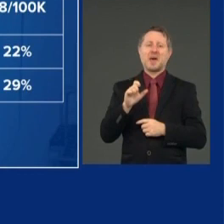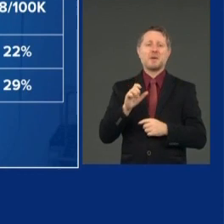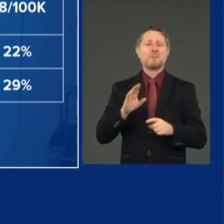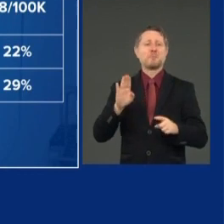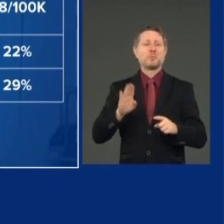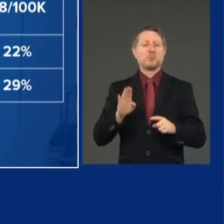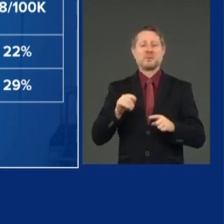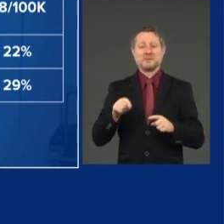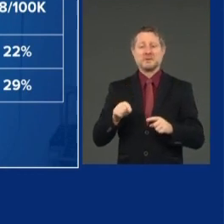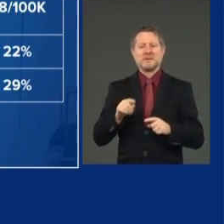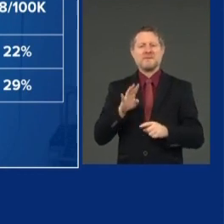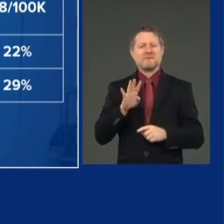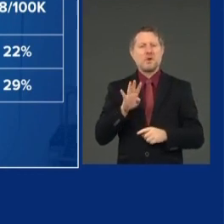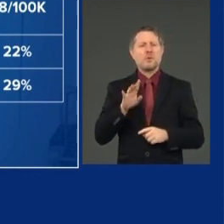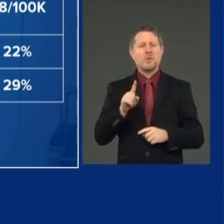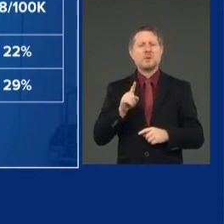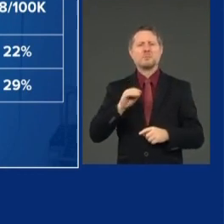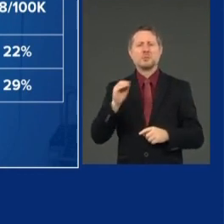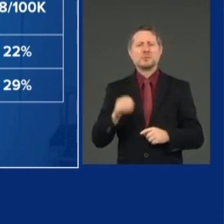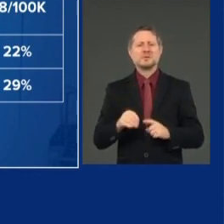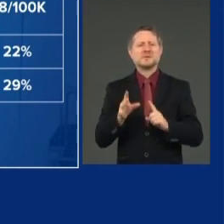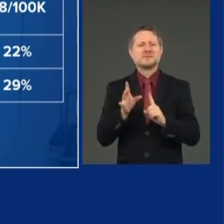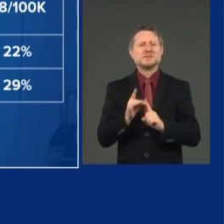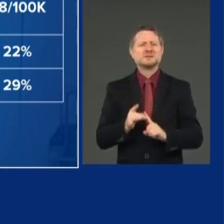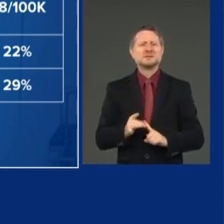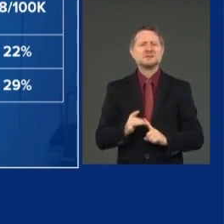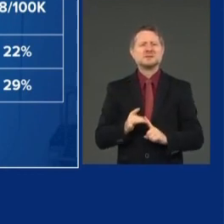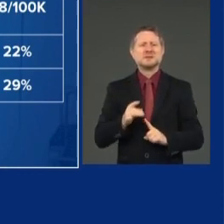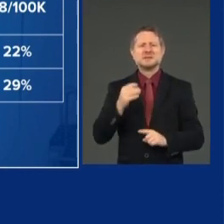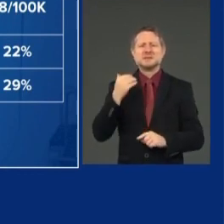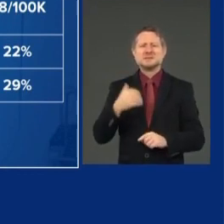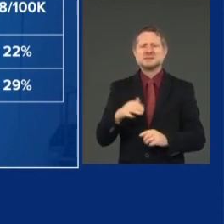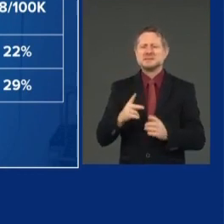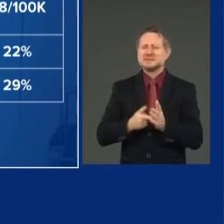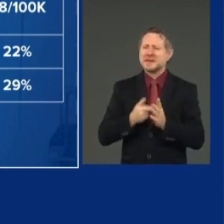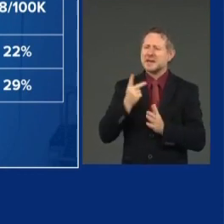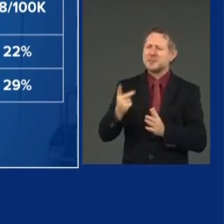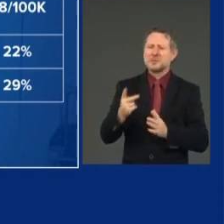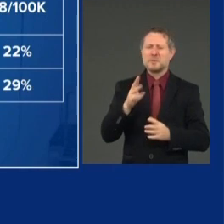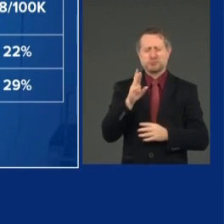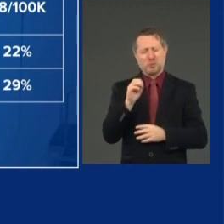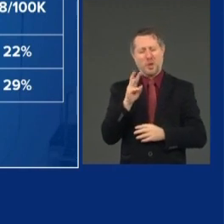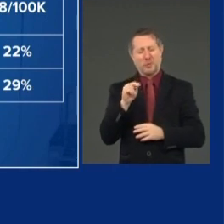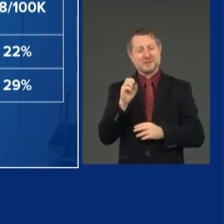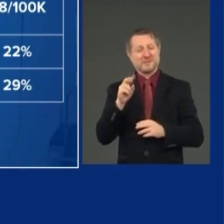BROWNSVILLE, BROOKLYN, 41%.